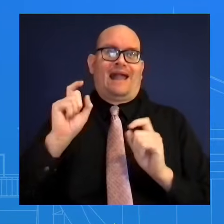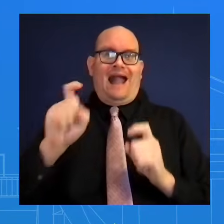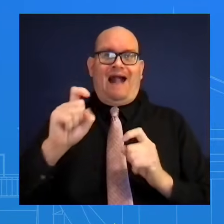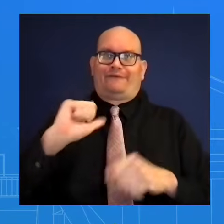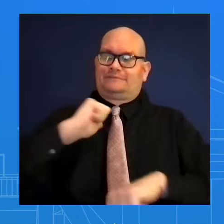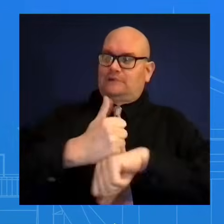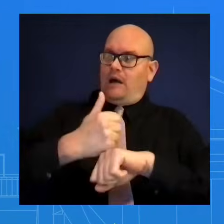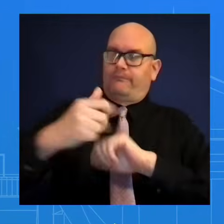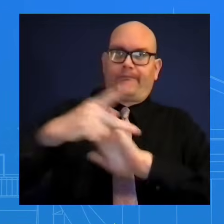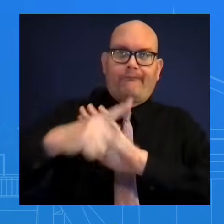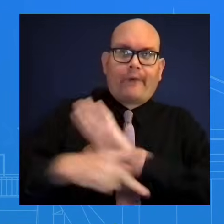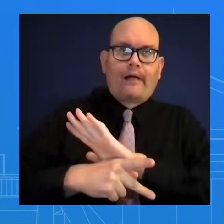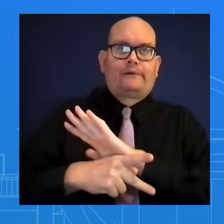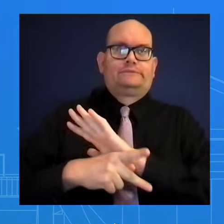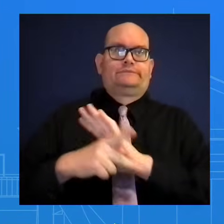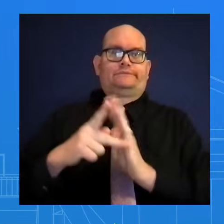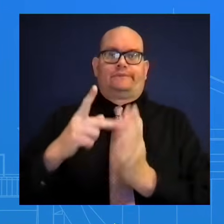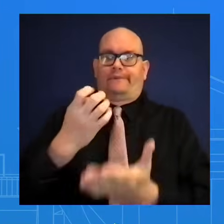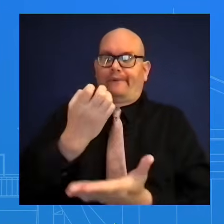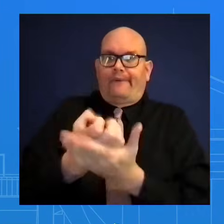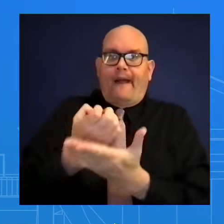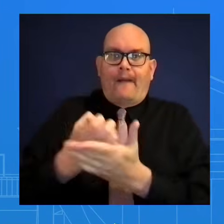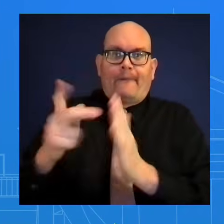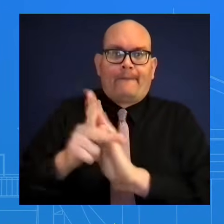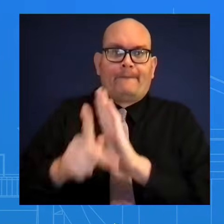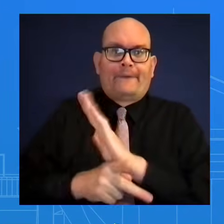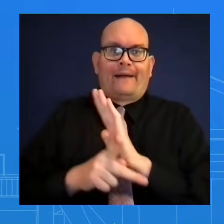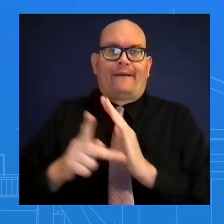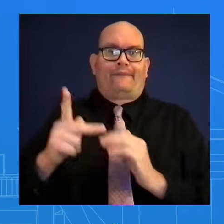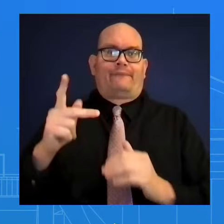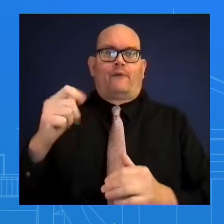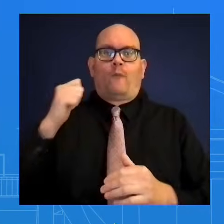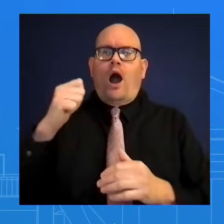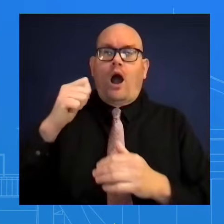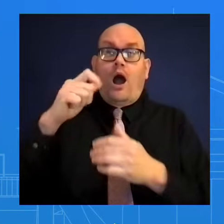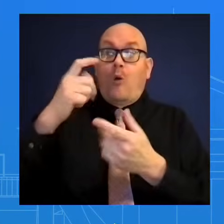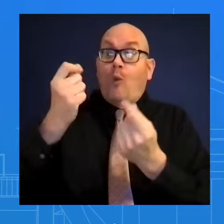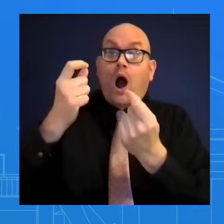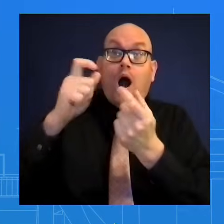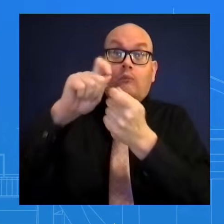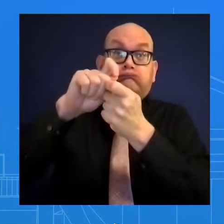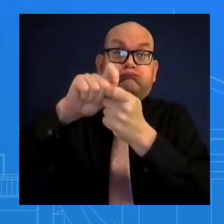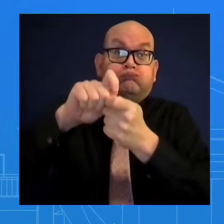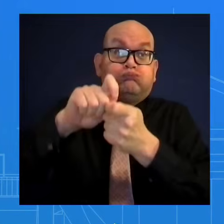I'm not going to speak to what it is the Speaker is trying to do -- the commission or whatever he is trying to put together.